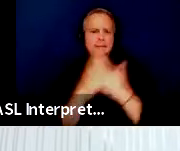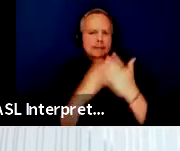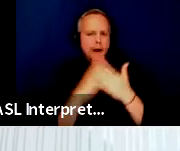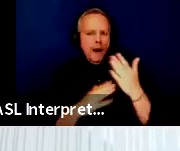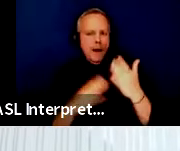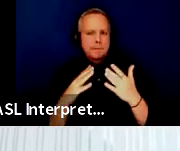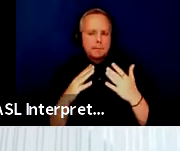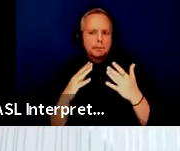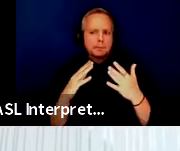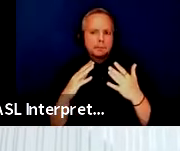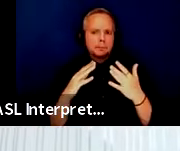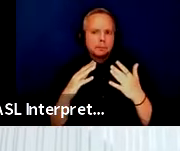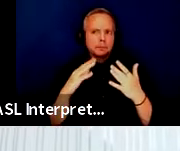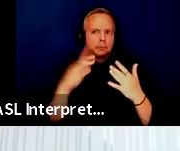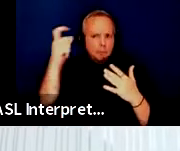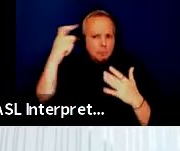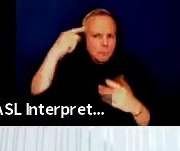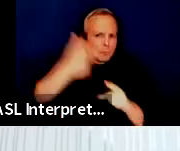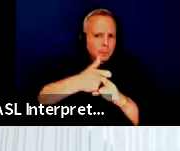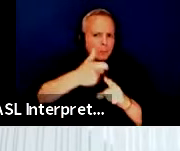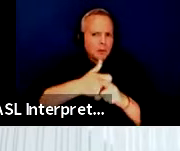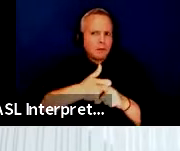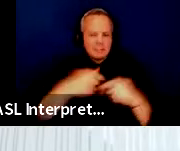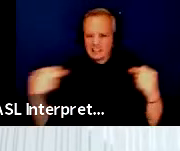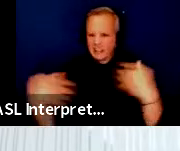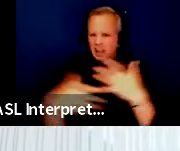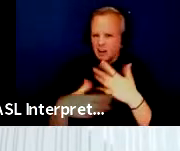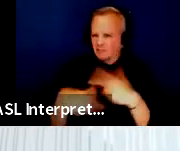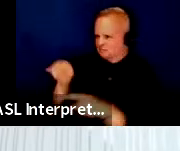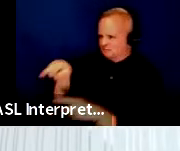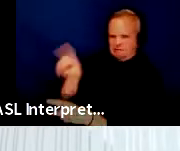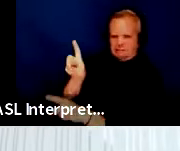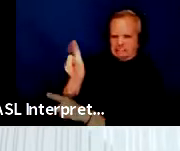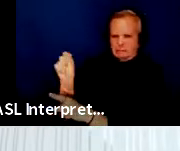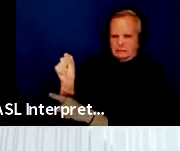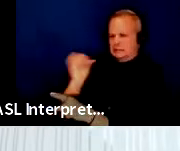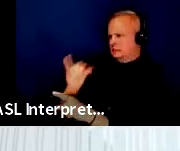A DISABILITY BECAUSE THEY THINK IT'S GOING TO COST MORE TO MAKE